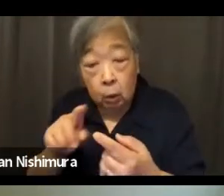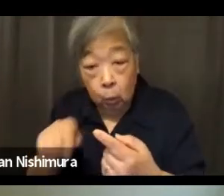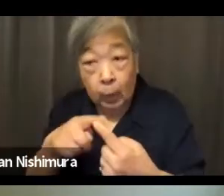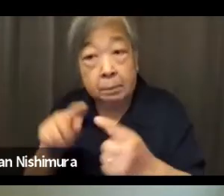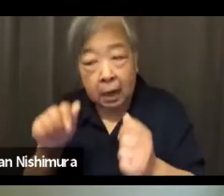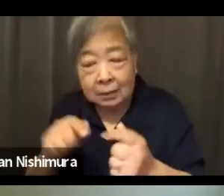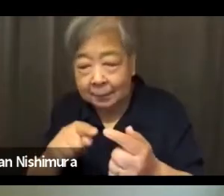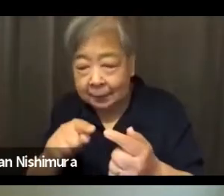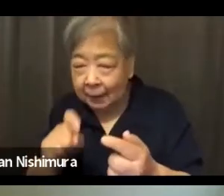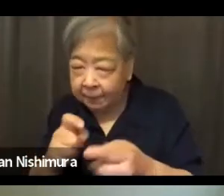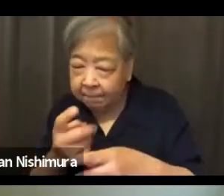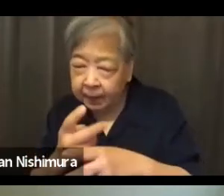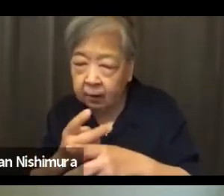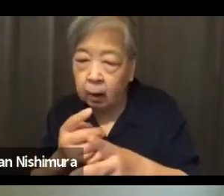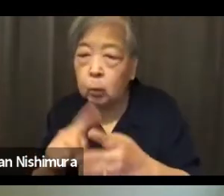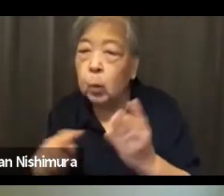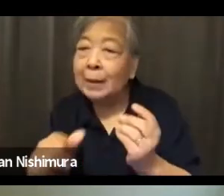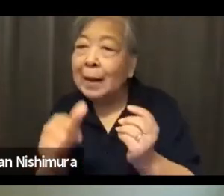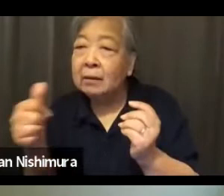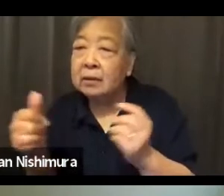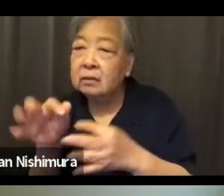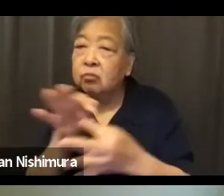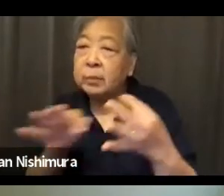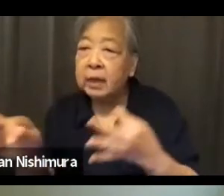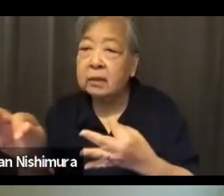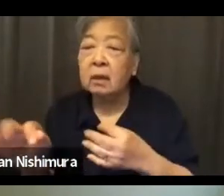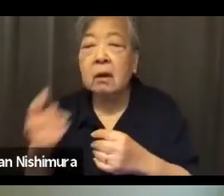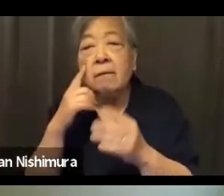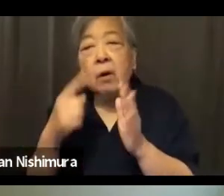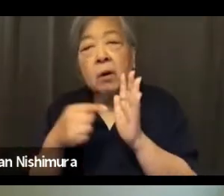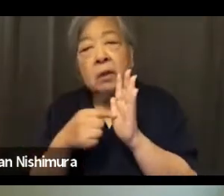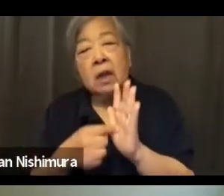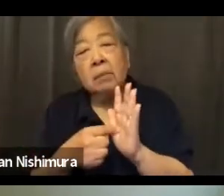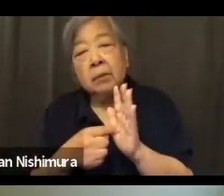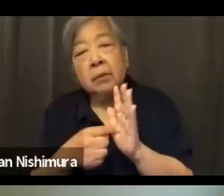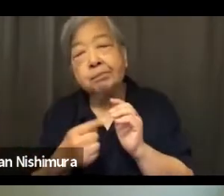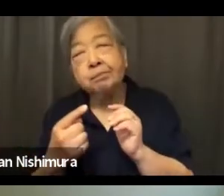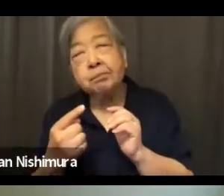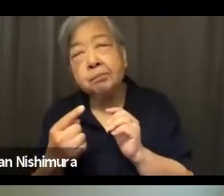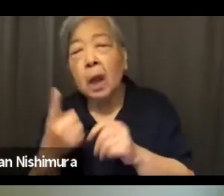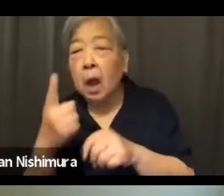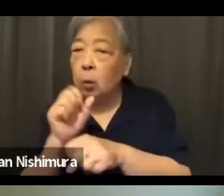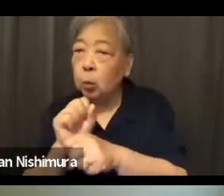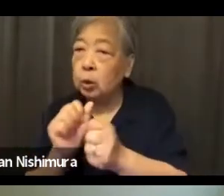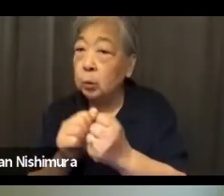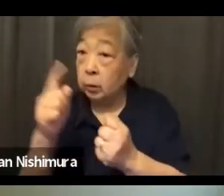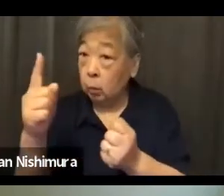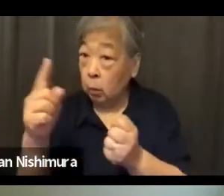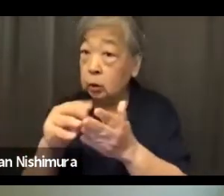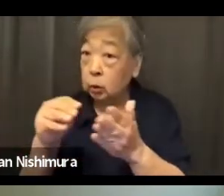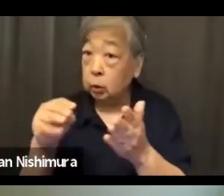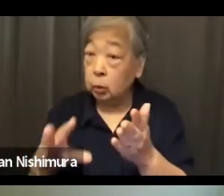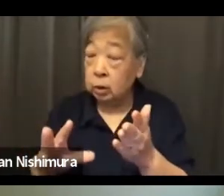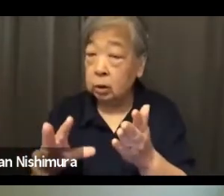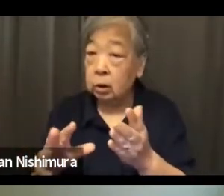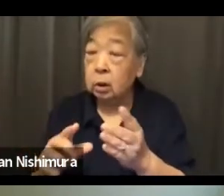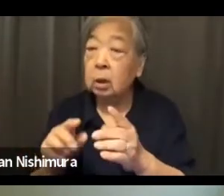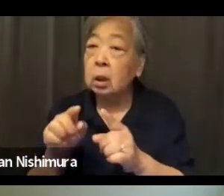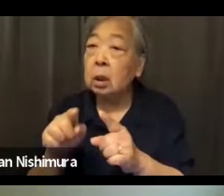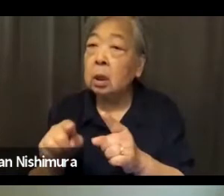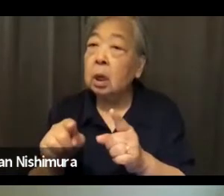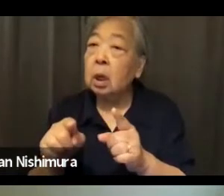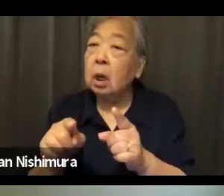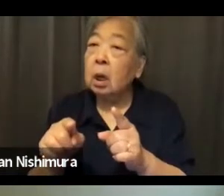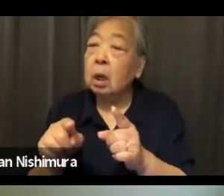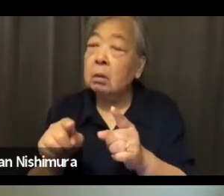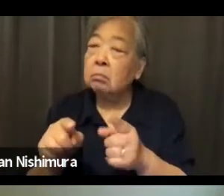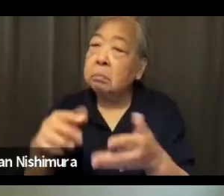An example of one is that I worked with a student who was going to be studying abroad